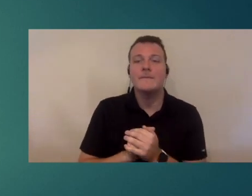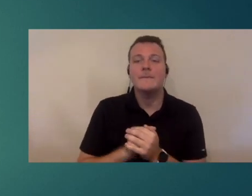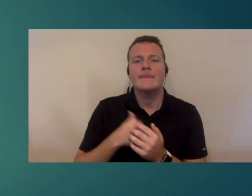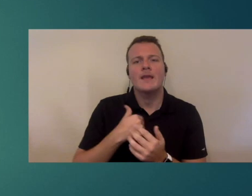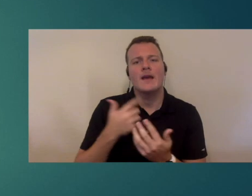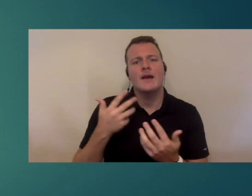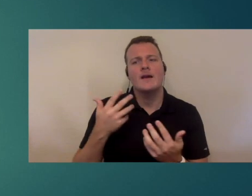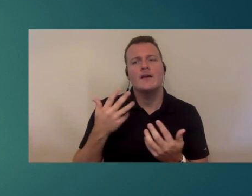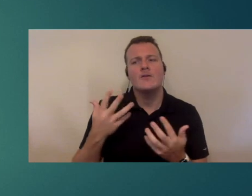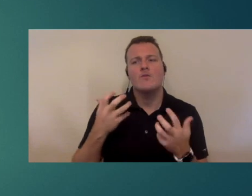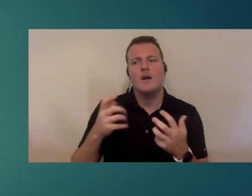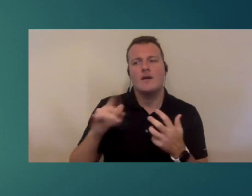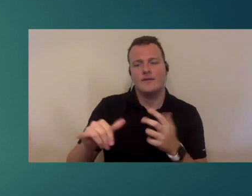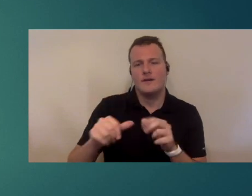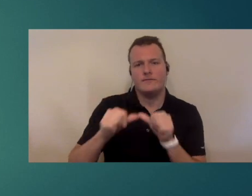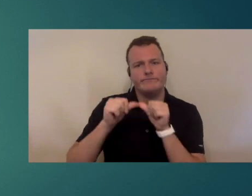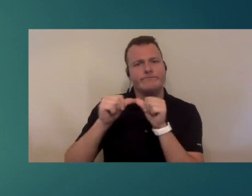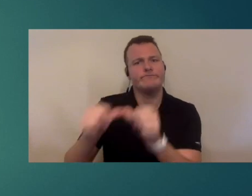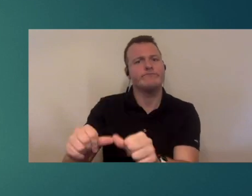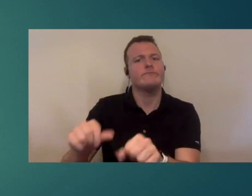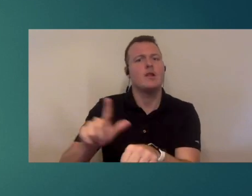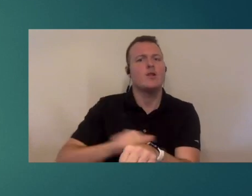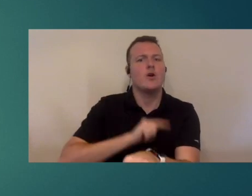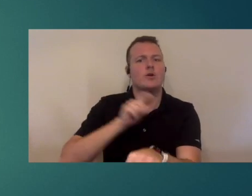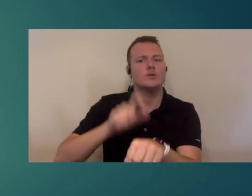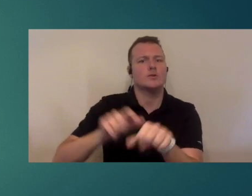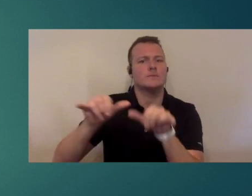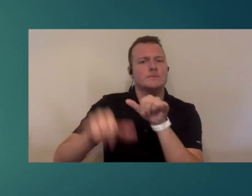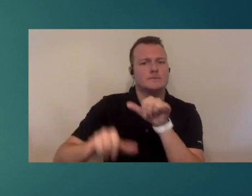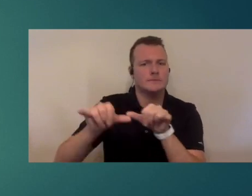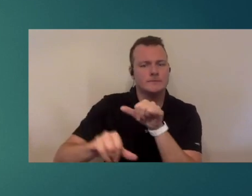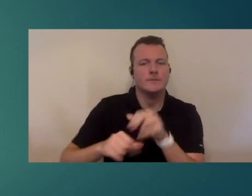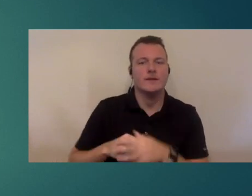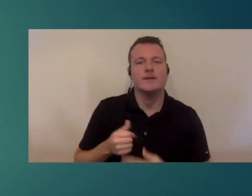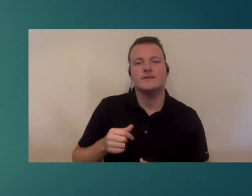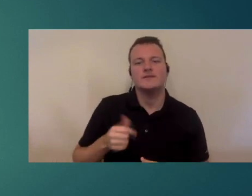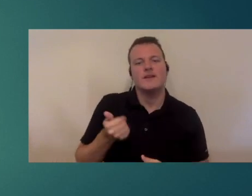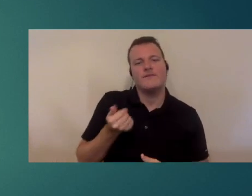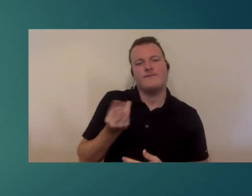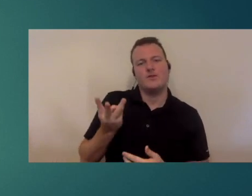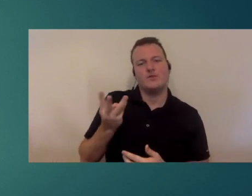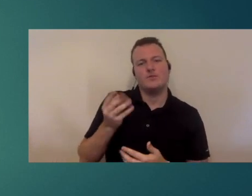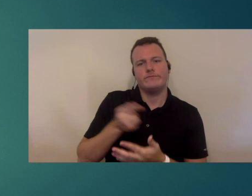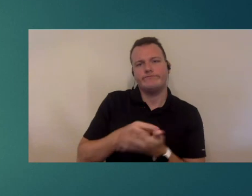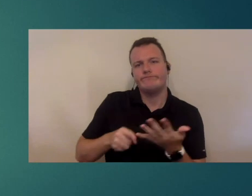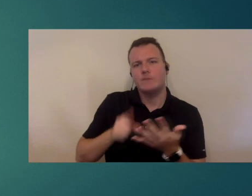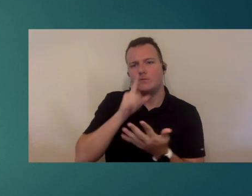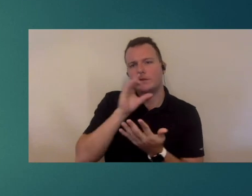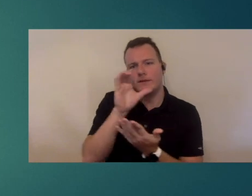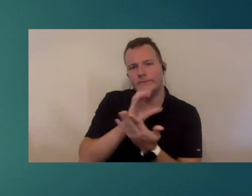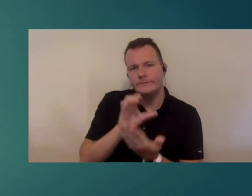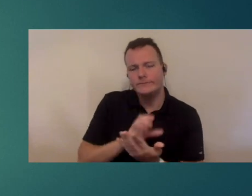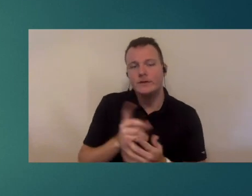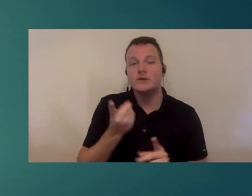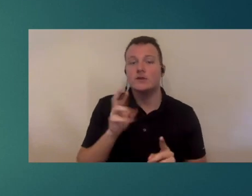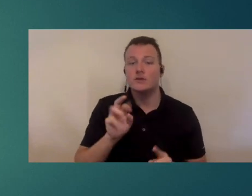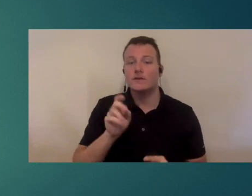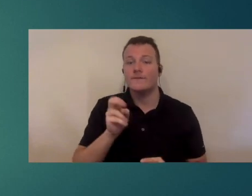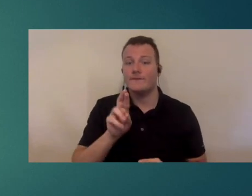want it to be long-term. So those are kind of the few highlights that I see, and Dr. Megann Faivre, maybe I'll throw it to you, and